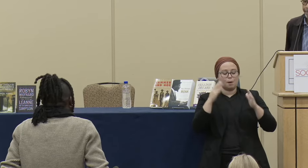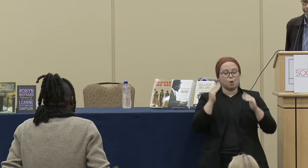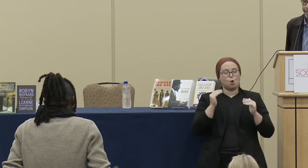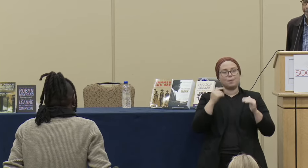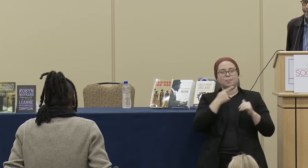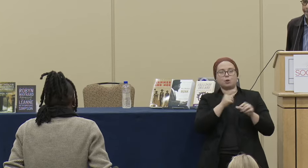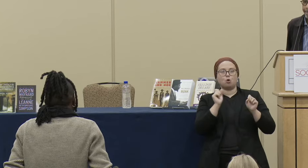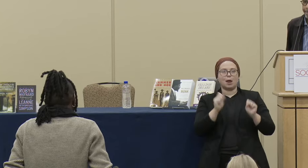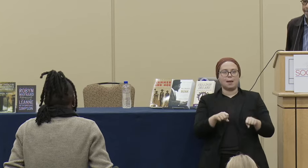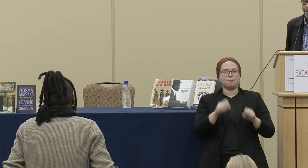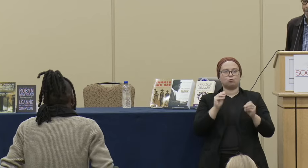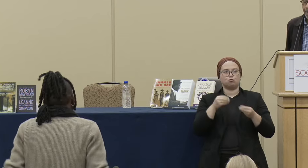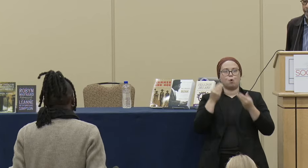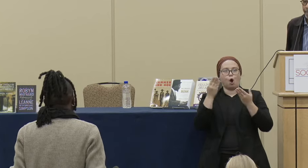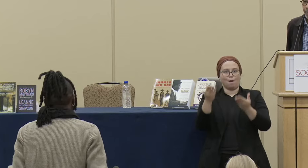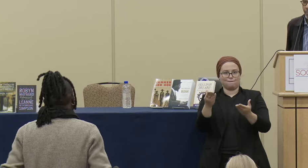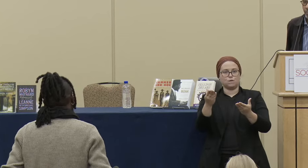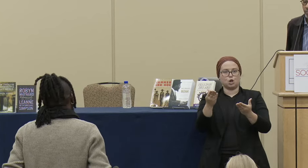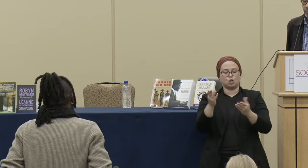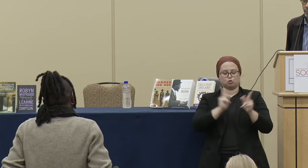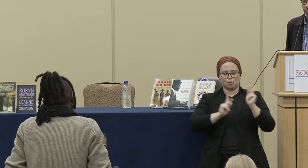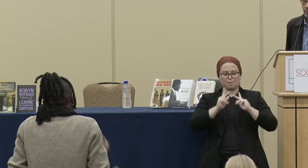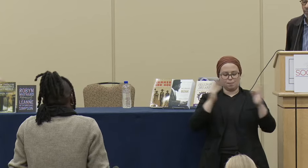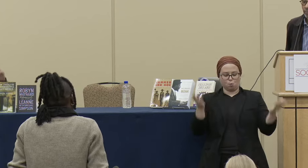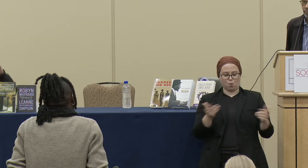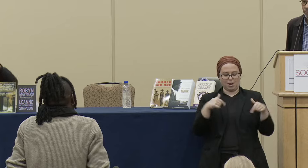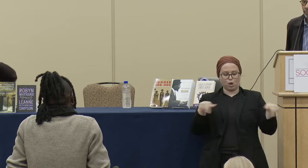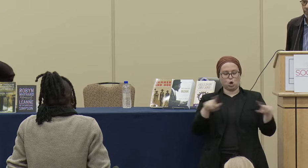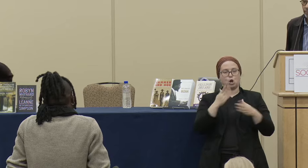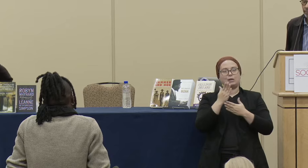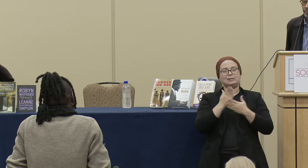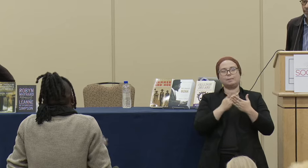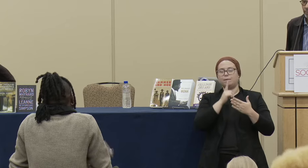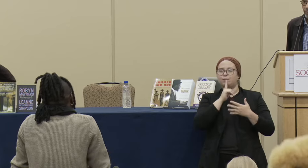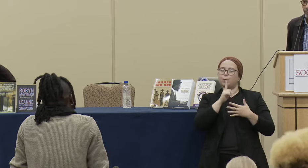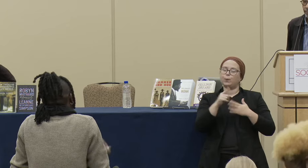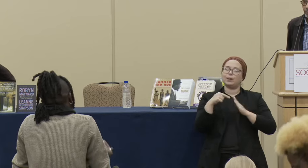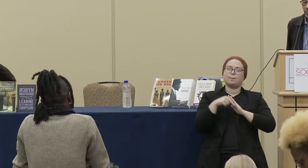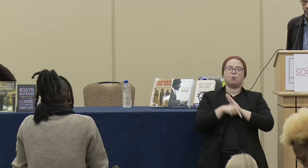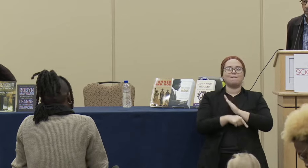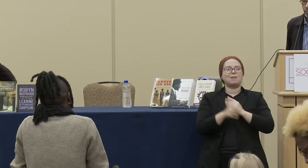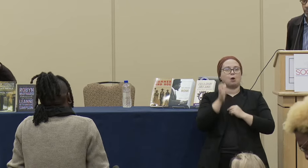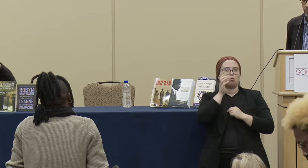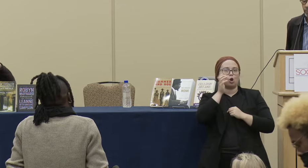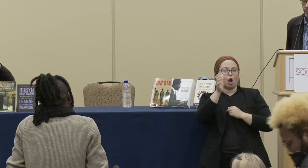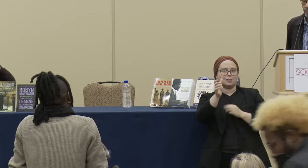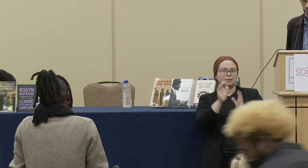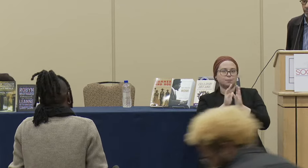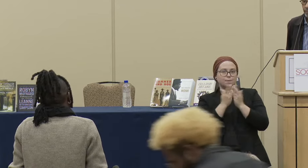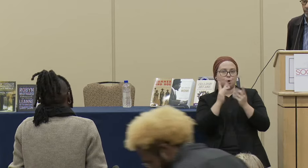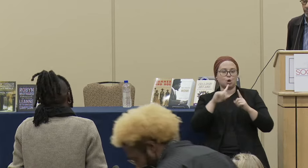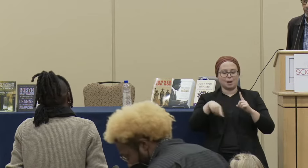interview with him about the book recently . I'm hoping that you're able to offer to the people in this